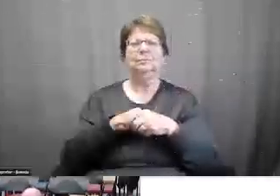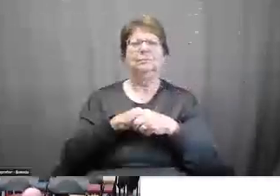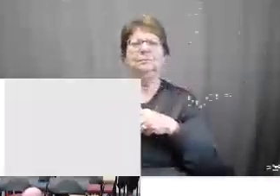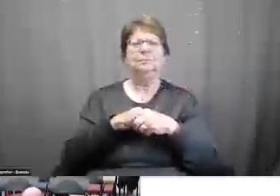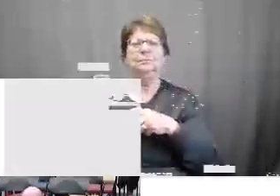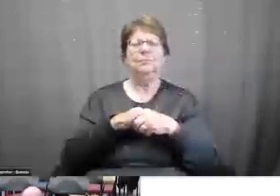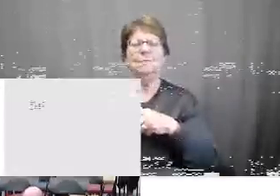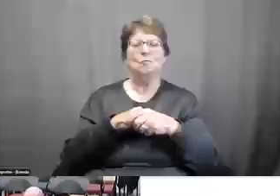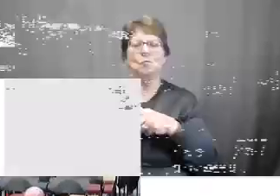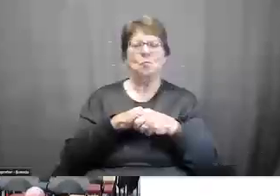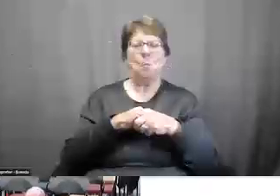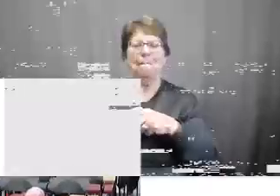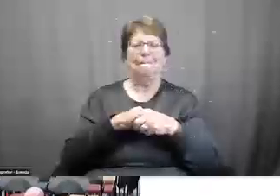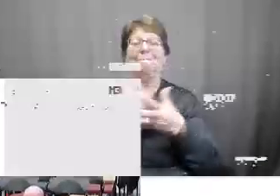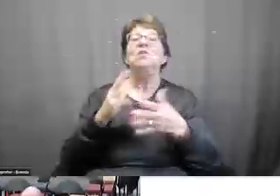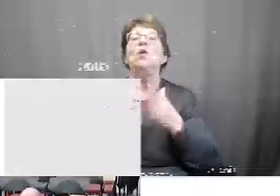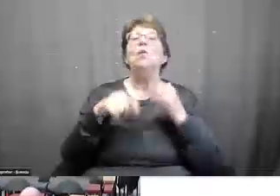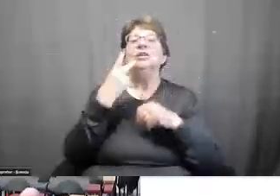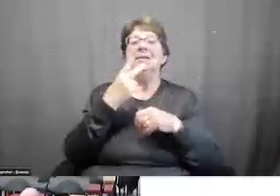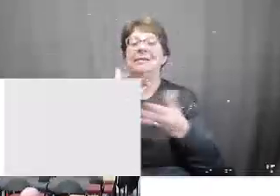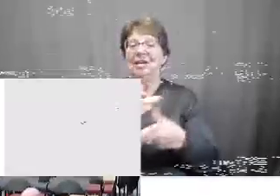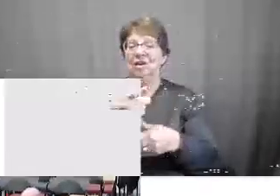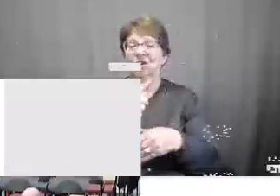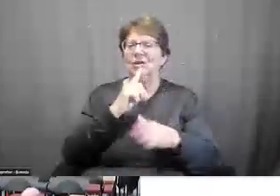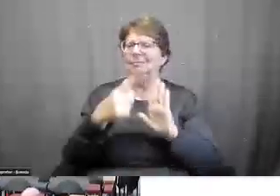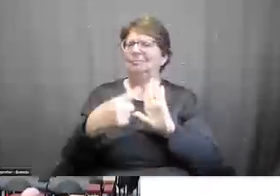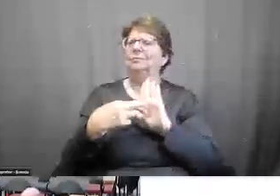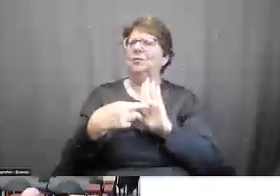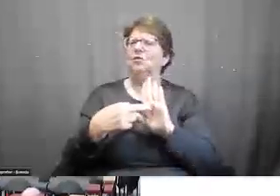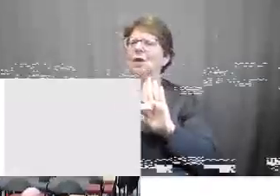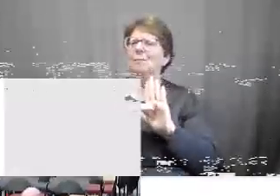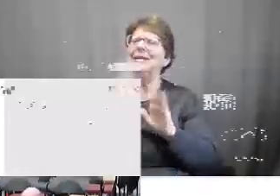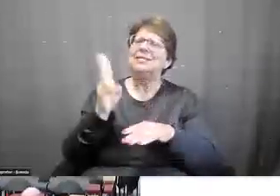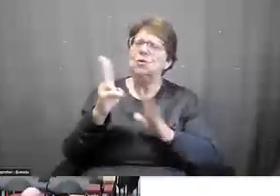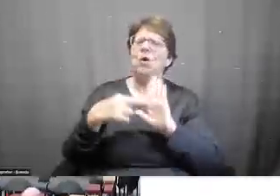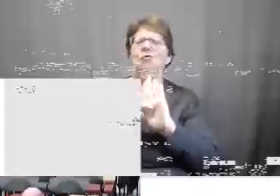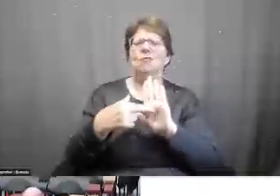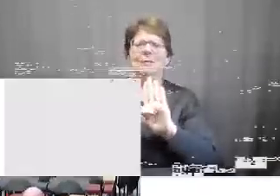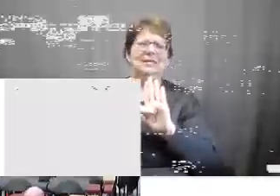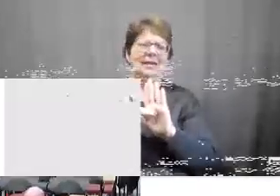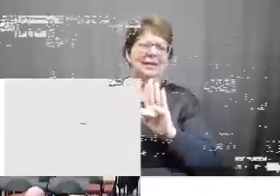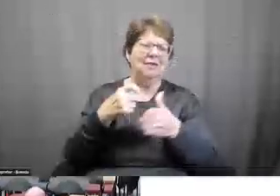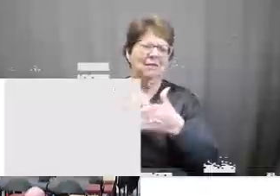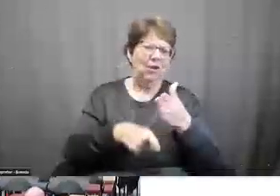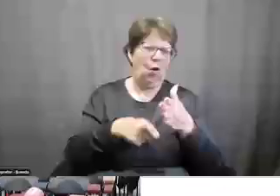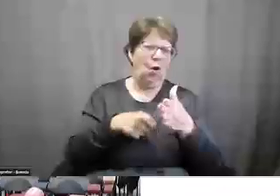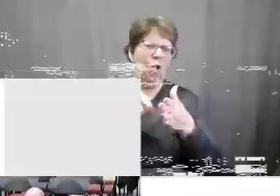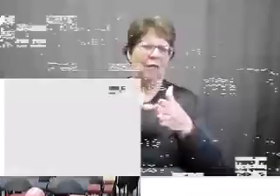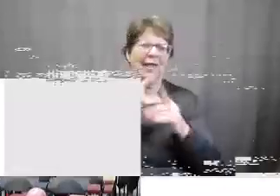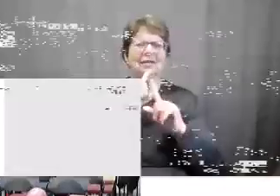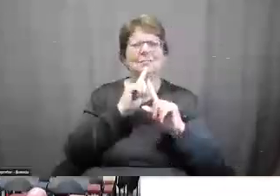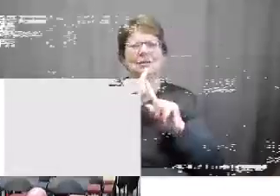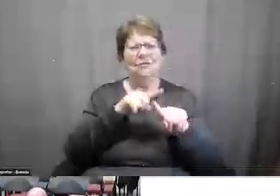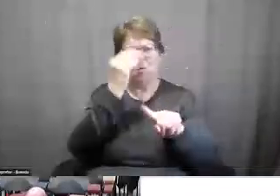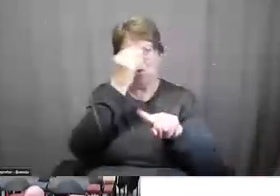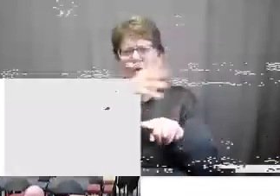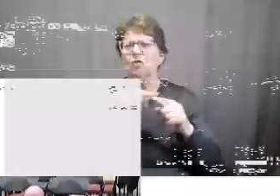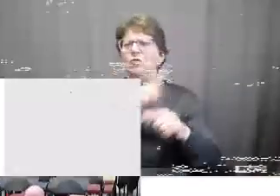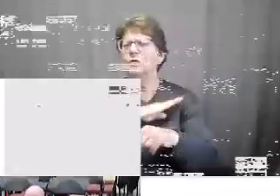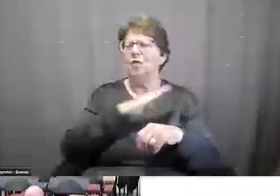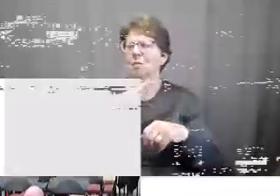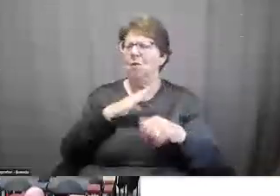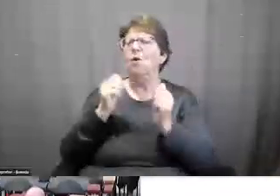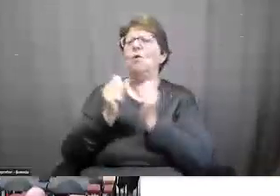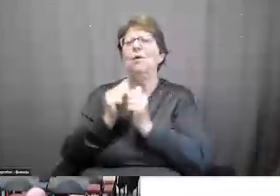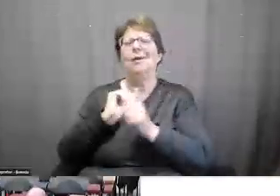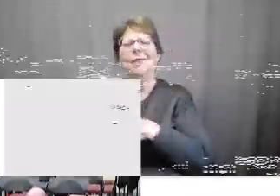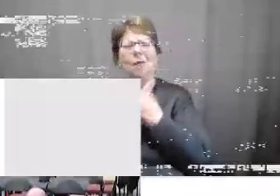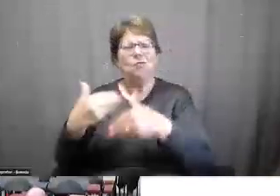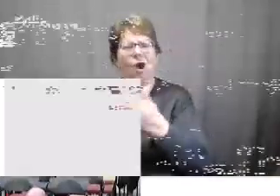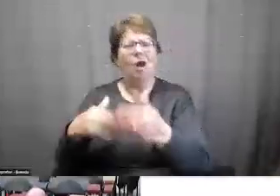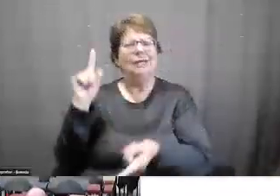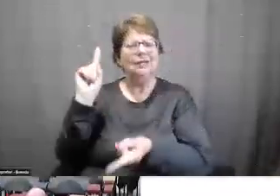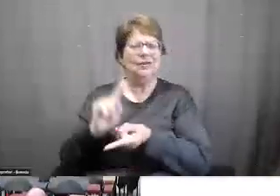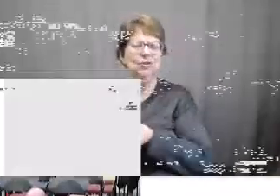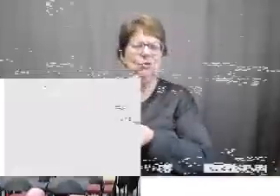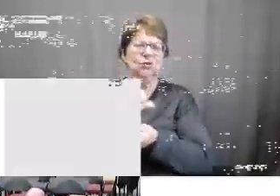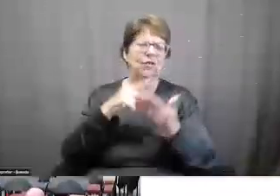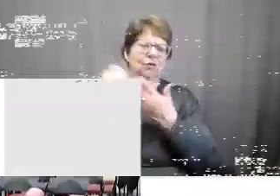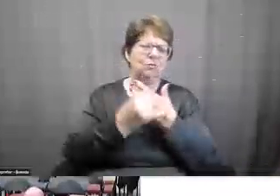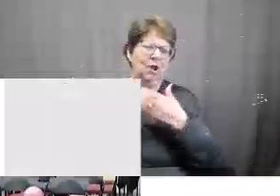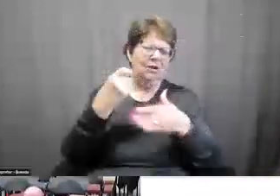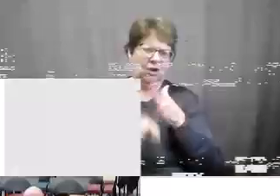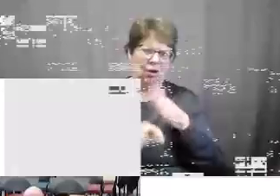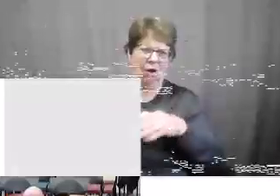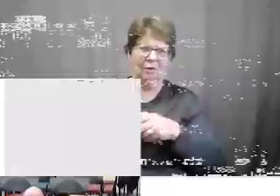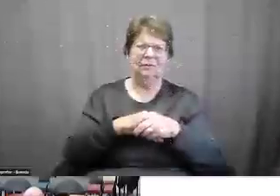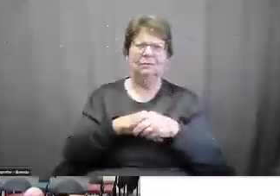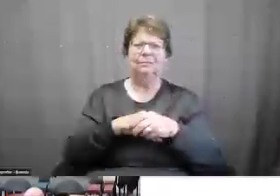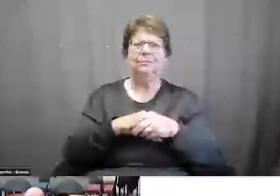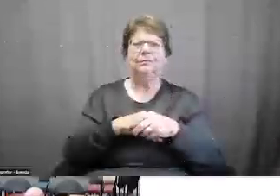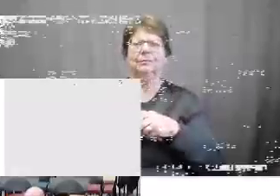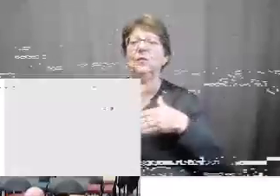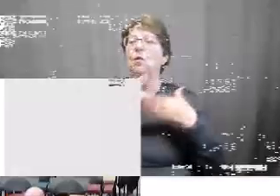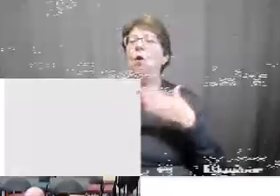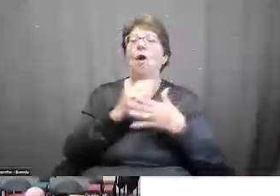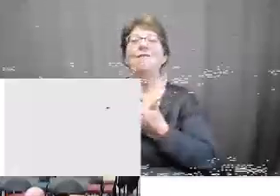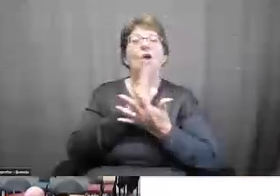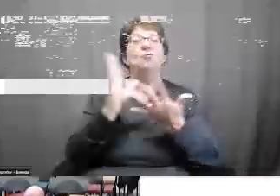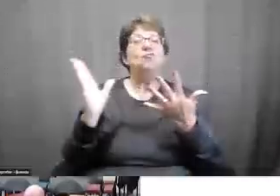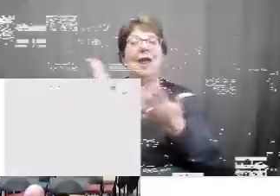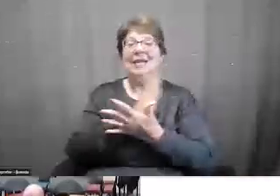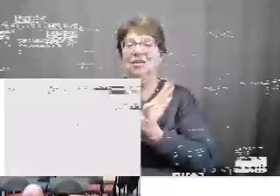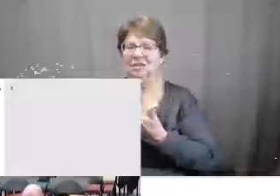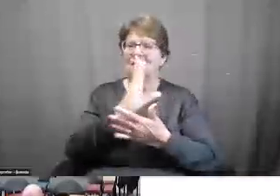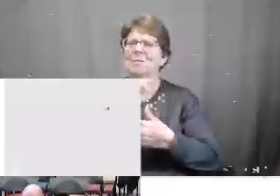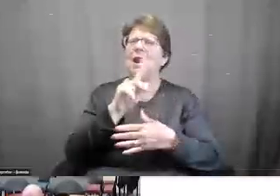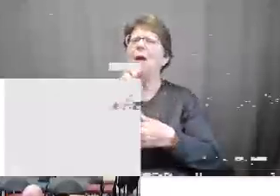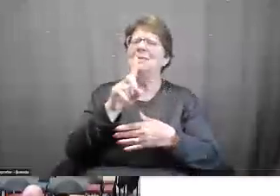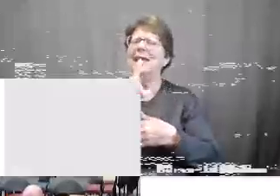Boardroom: So what you see here is a historical representation of the cost that has been reported to the board, along with our progress in reducing those project costs. As a note, all these ranges have been updated to reflect 2025.